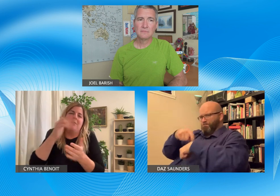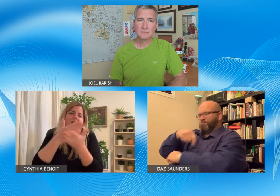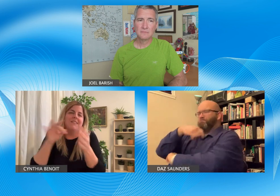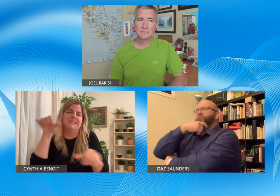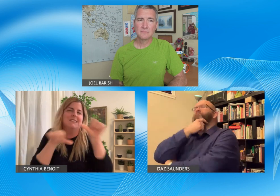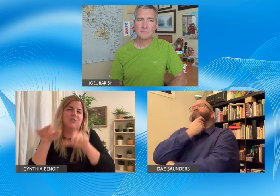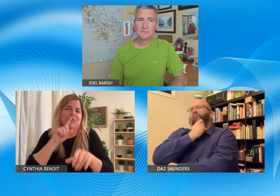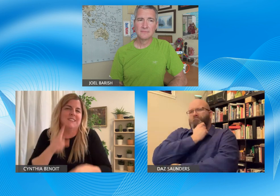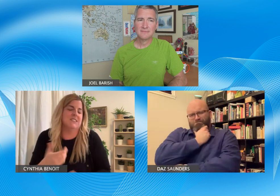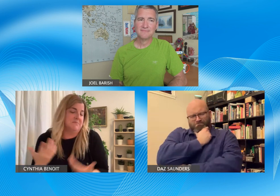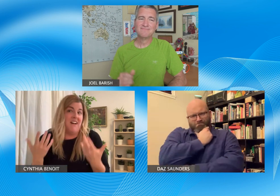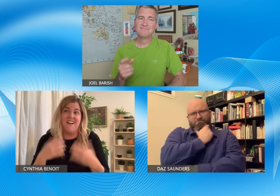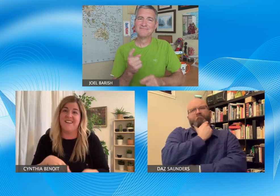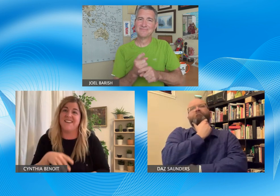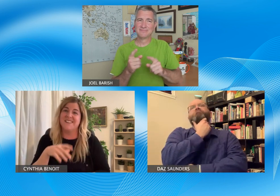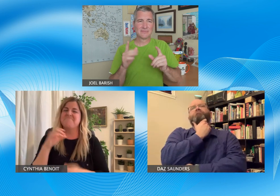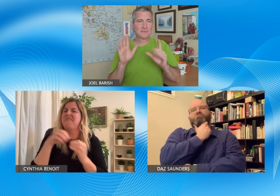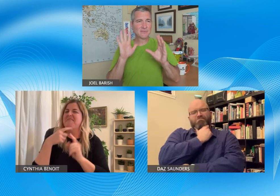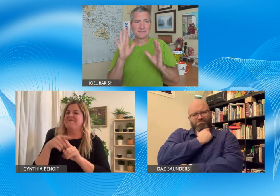Its essentially part of the science behind it.